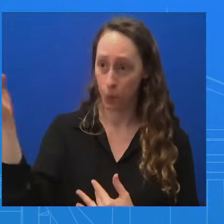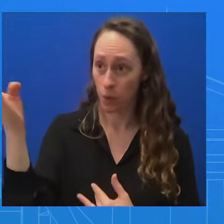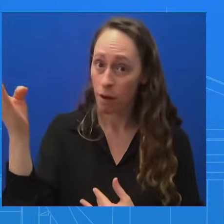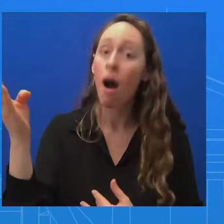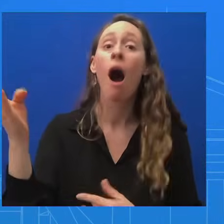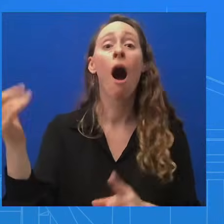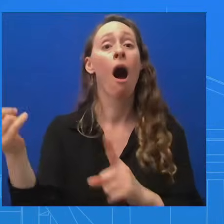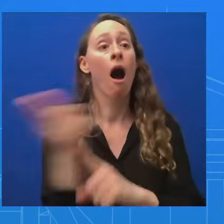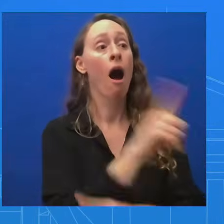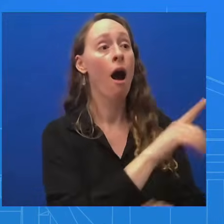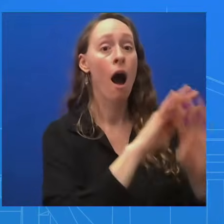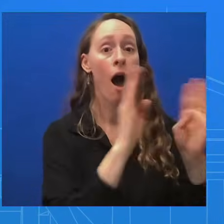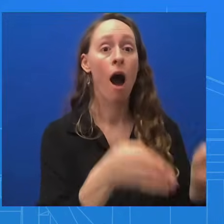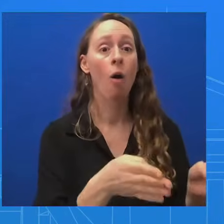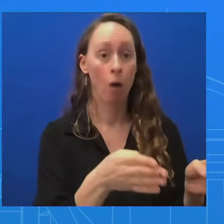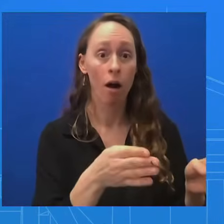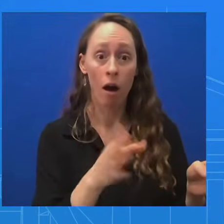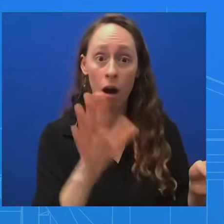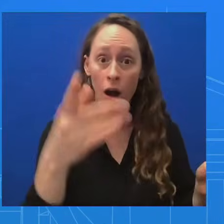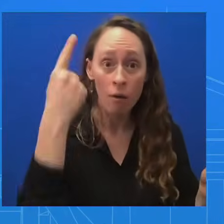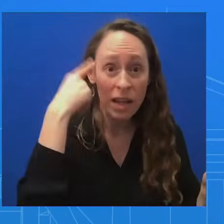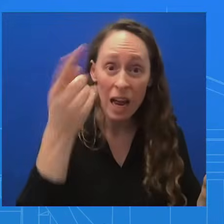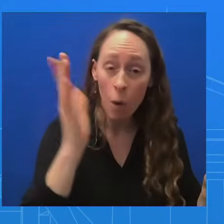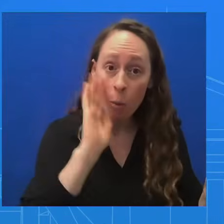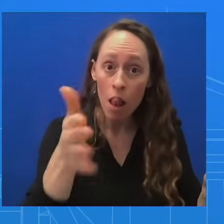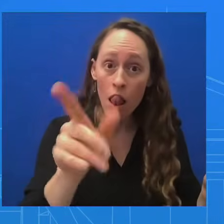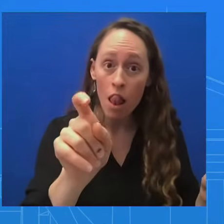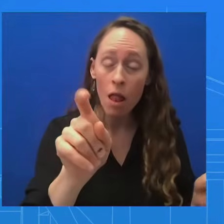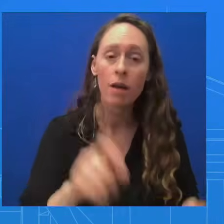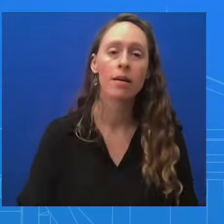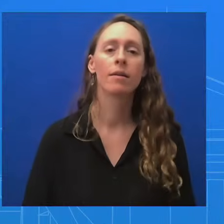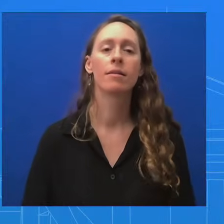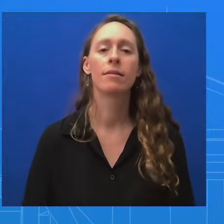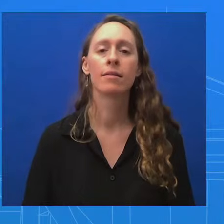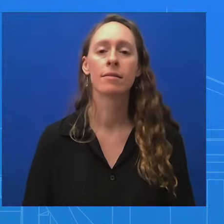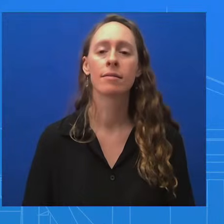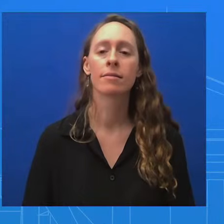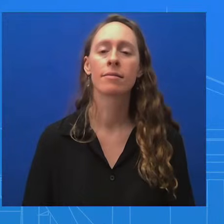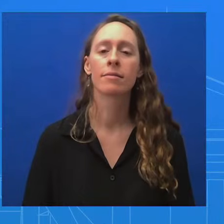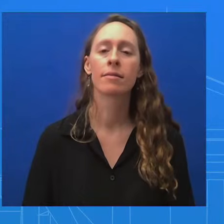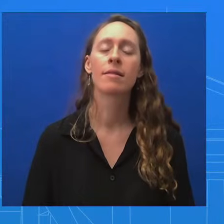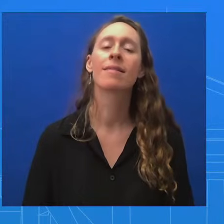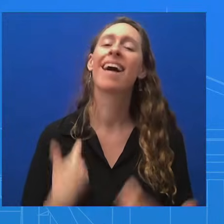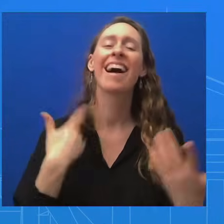It was a balanced and constructive conversation. That's what we saw, and that's what happened.